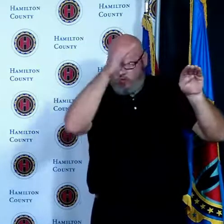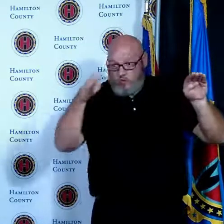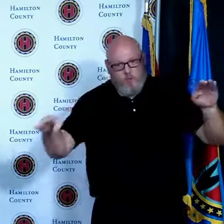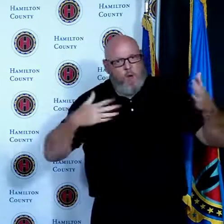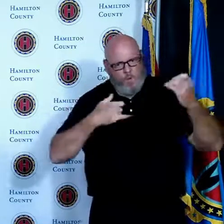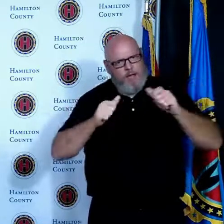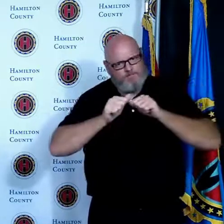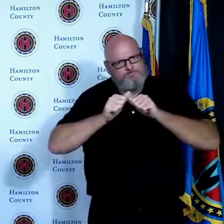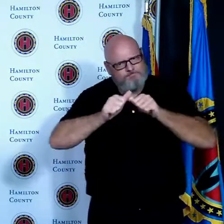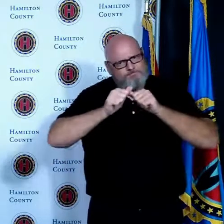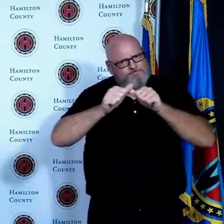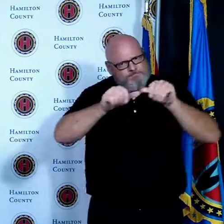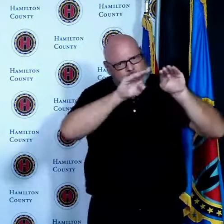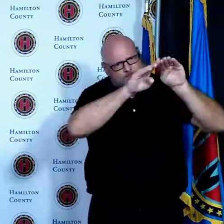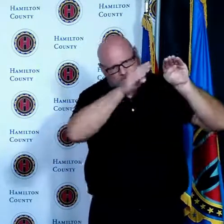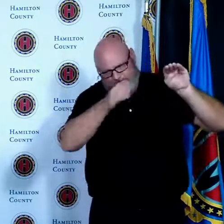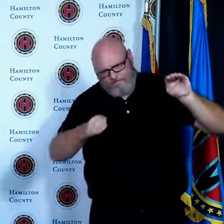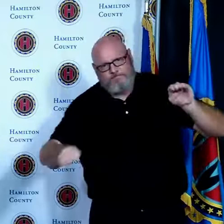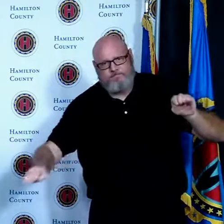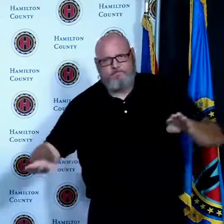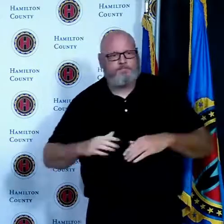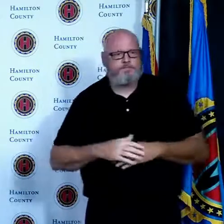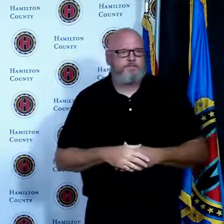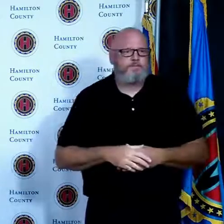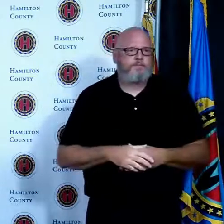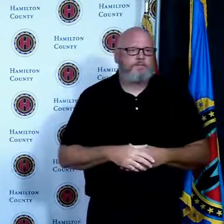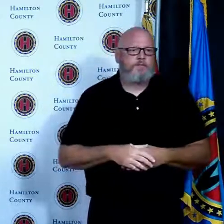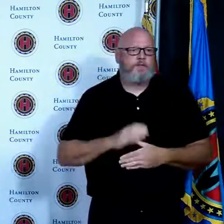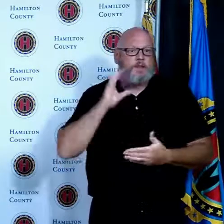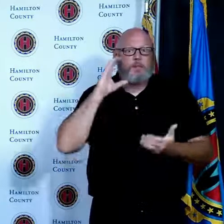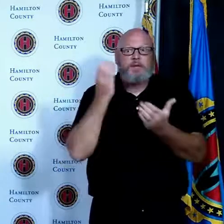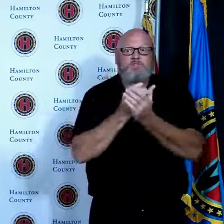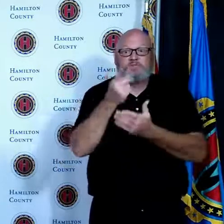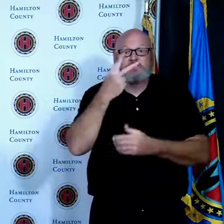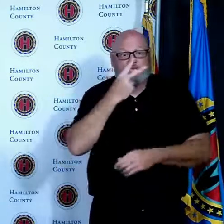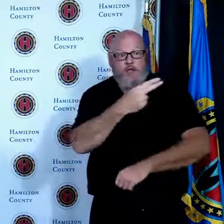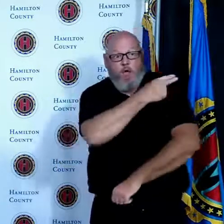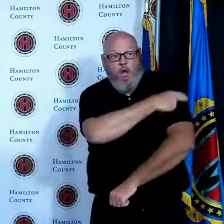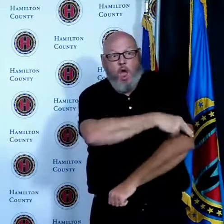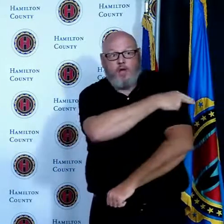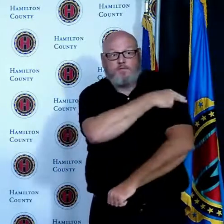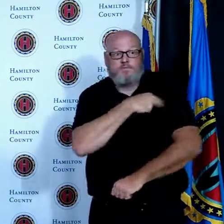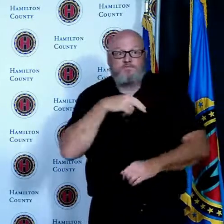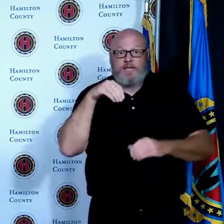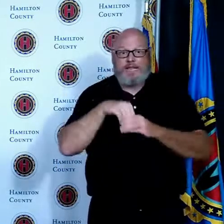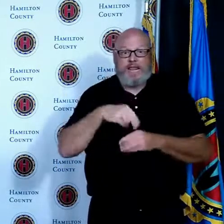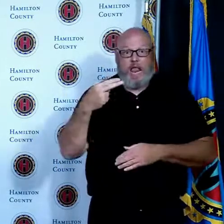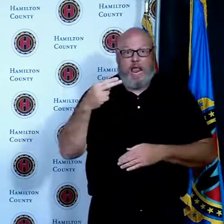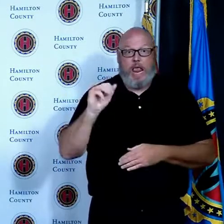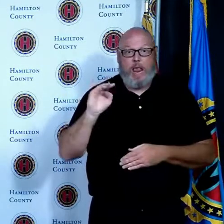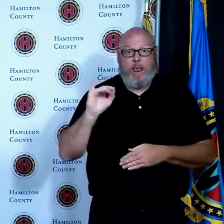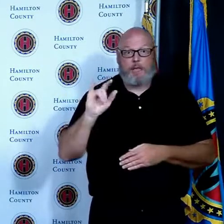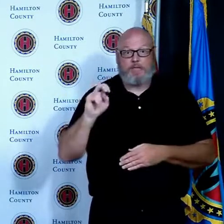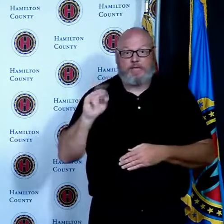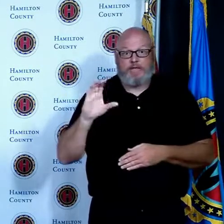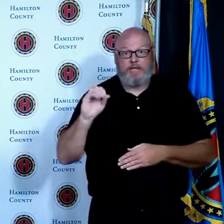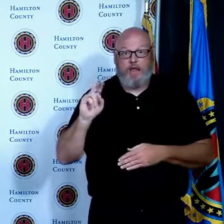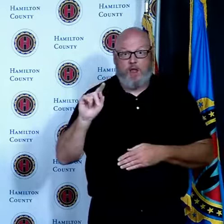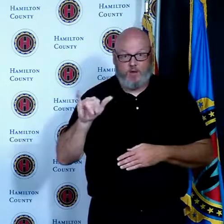hospitalizations within Hamilton County we are continuing to see hospitalizations within the county on a decline as you can tell